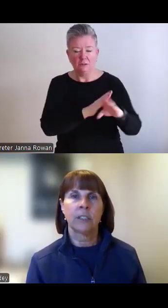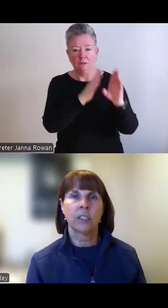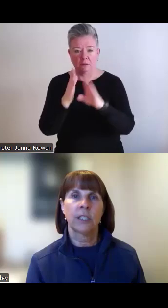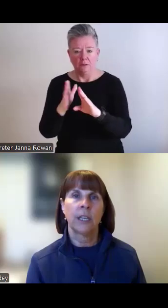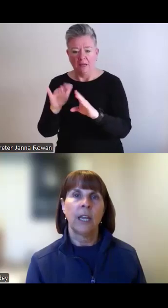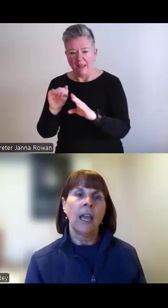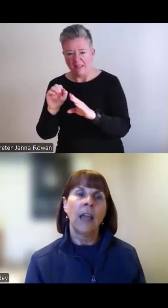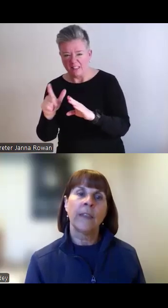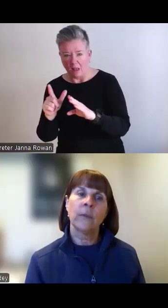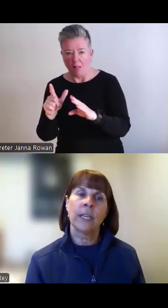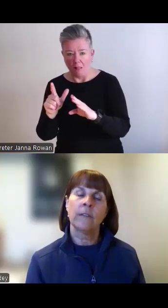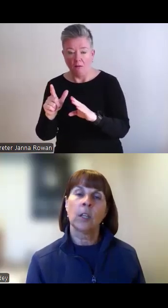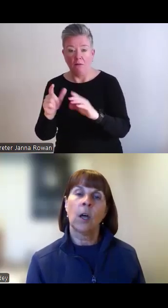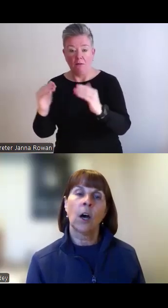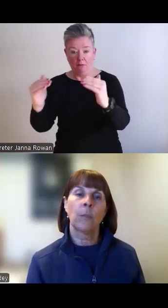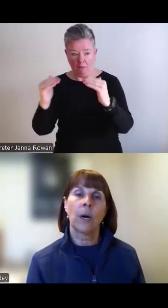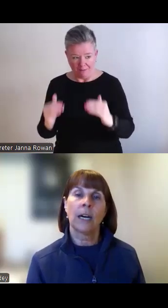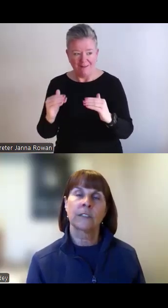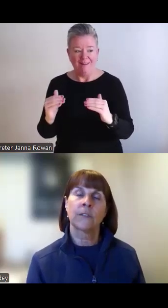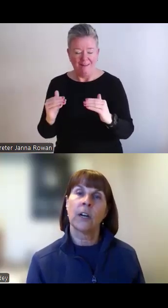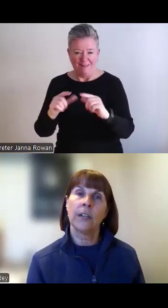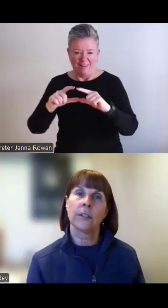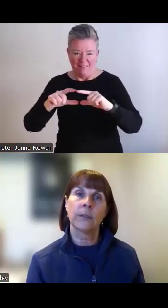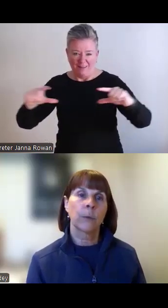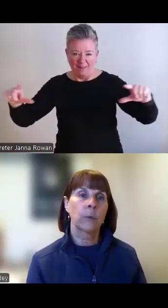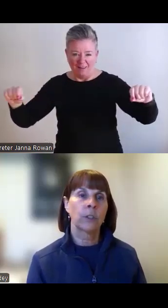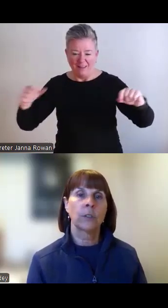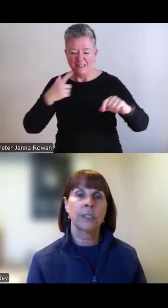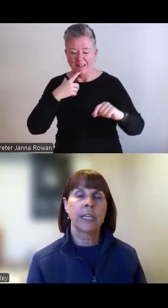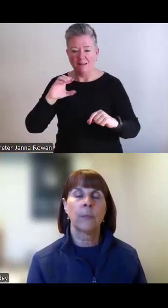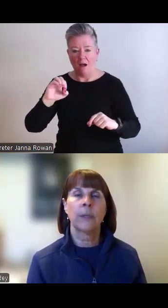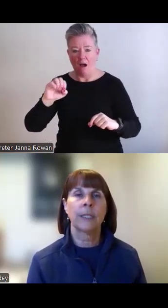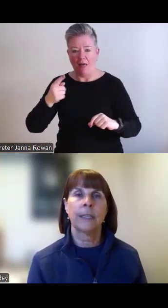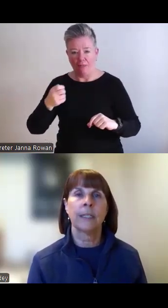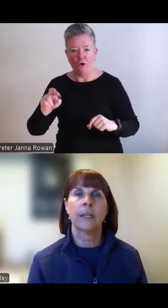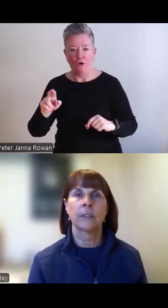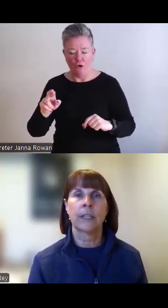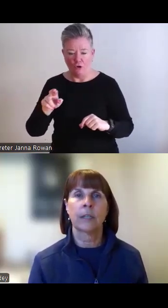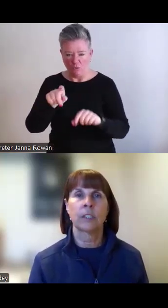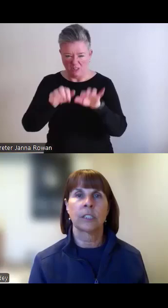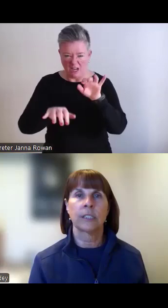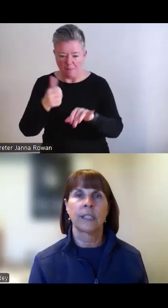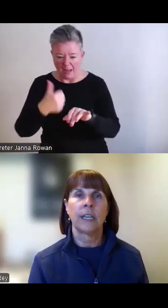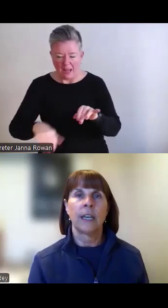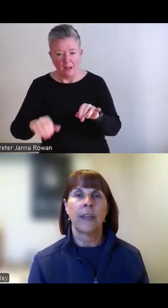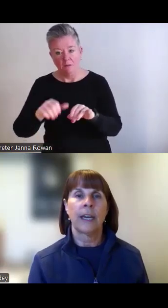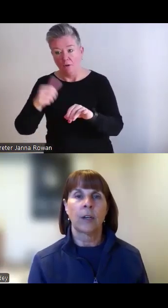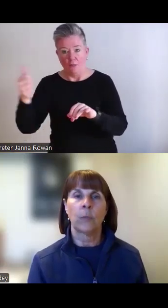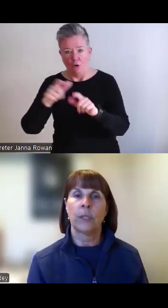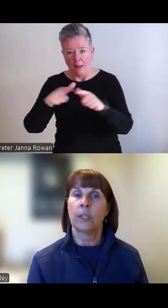Language, and then we have a long box for "other," where you can type in any other languages that are